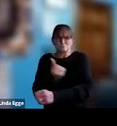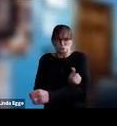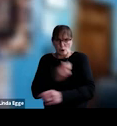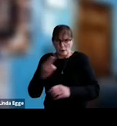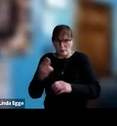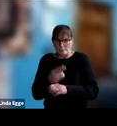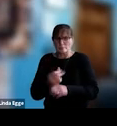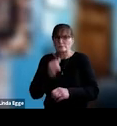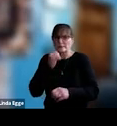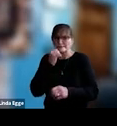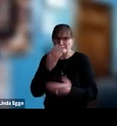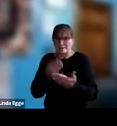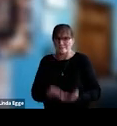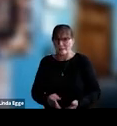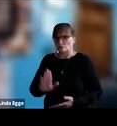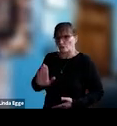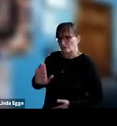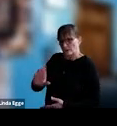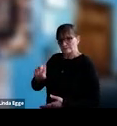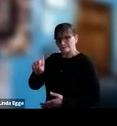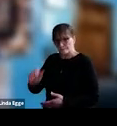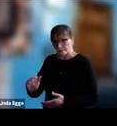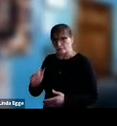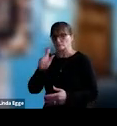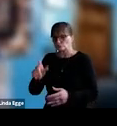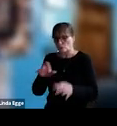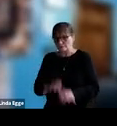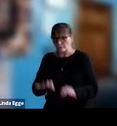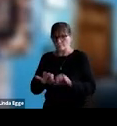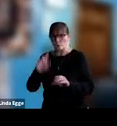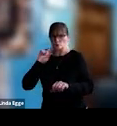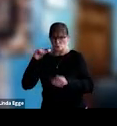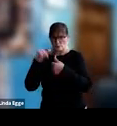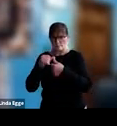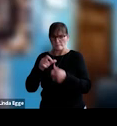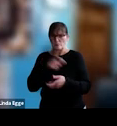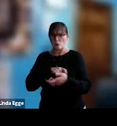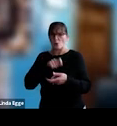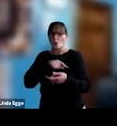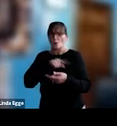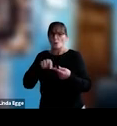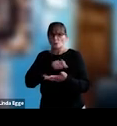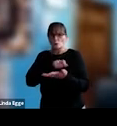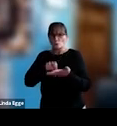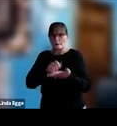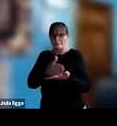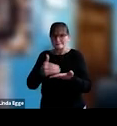to their disability. So I think it's really important to keep that in mind when you're writing this section. It's not necessarily